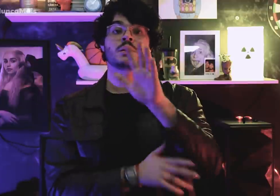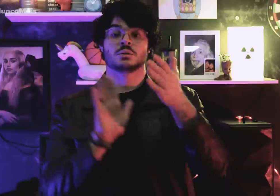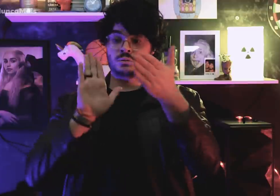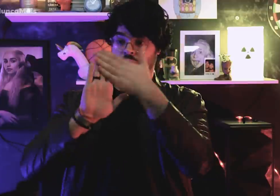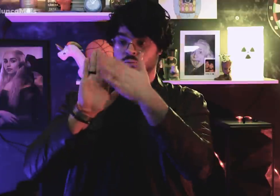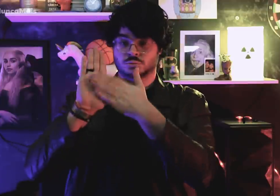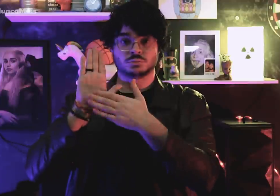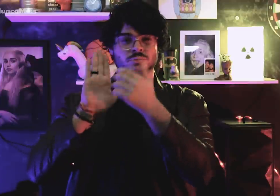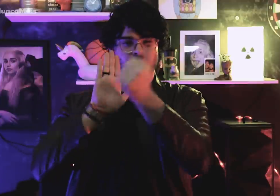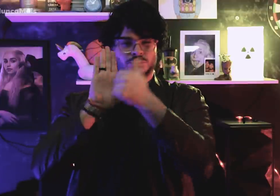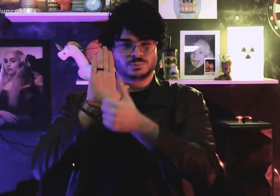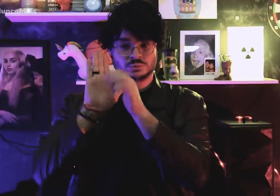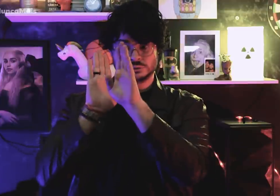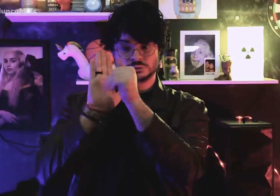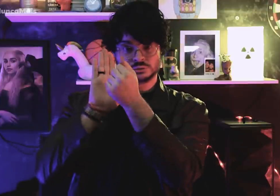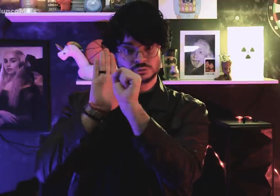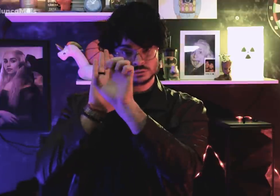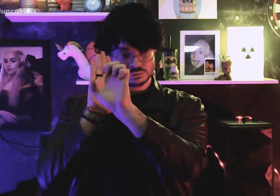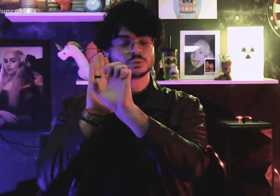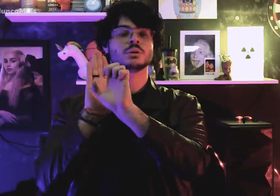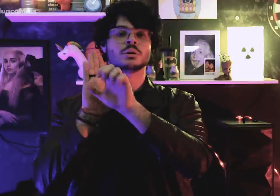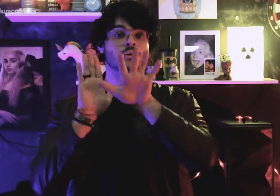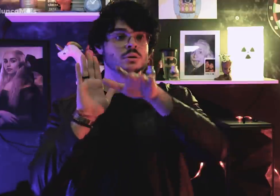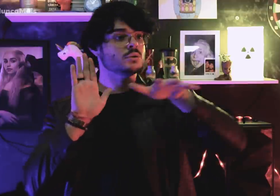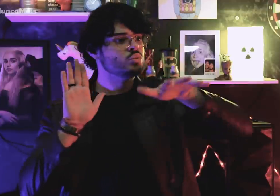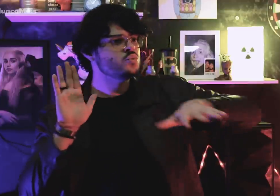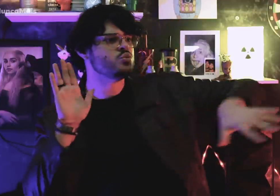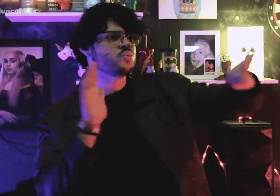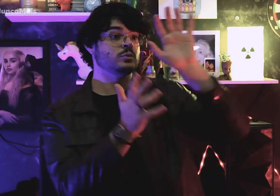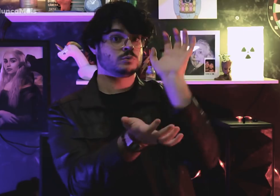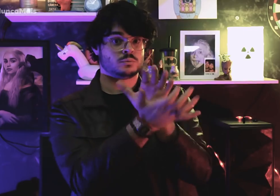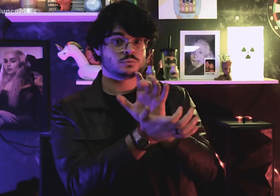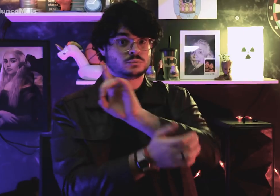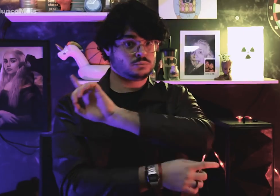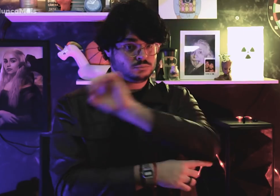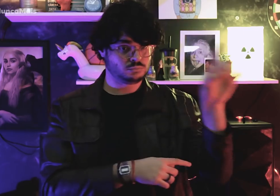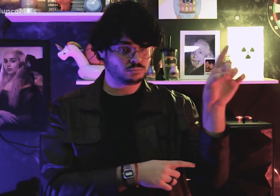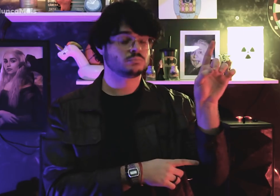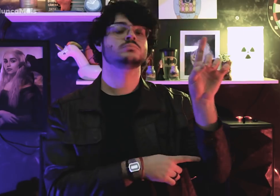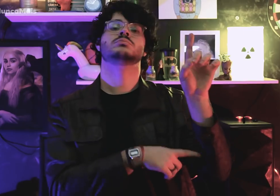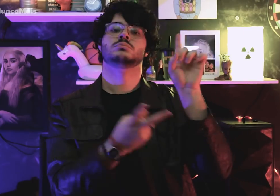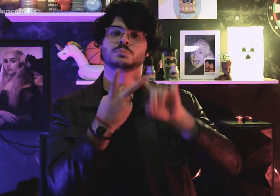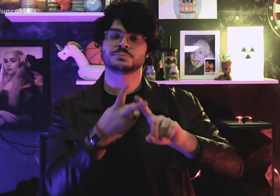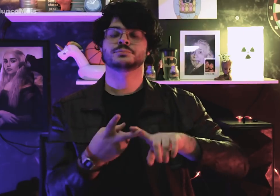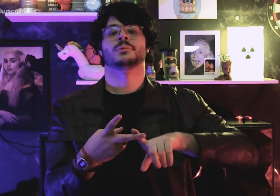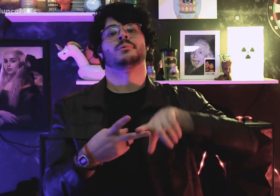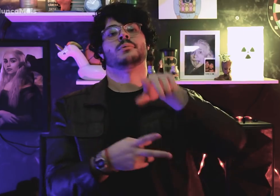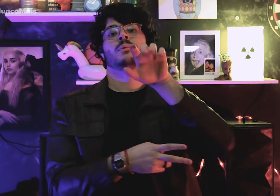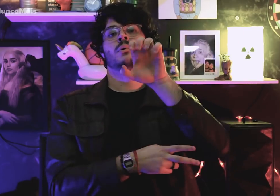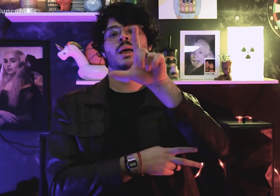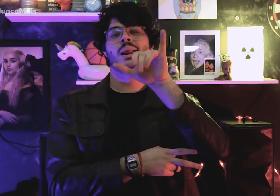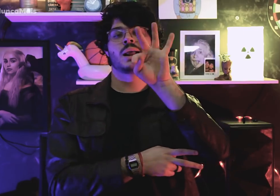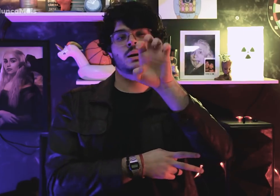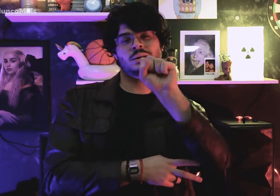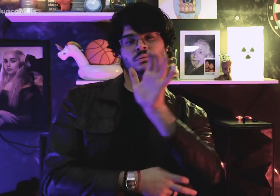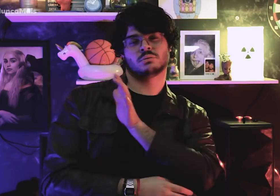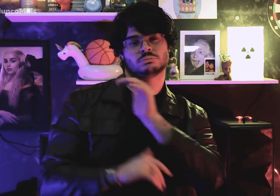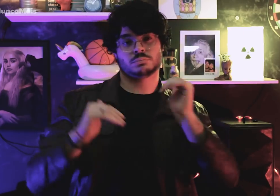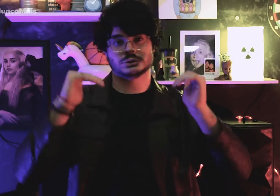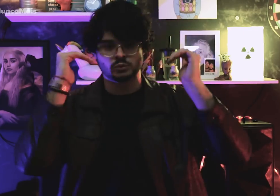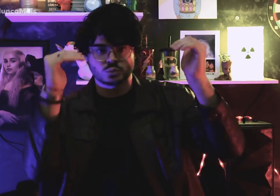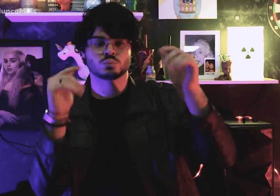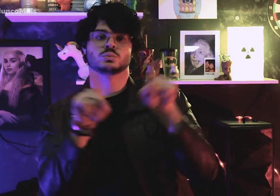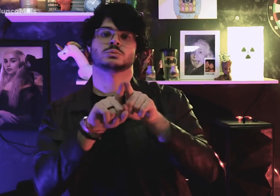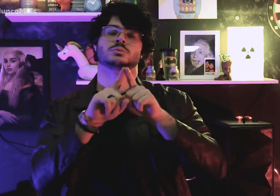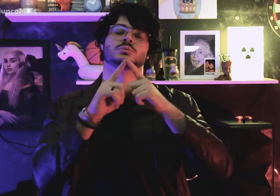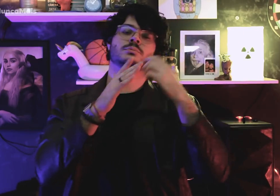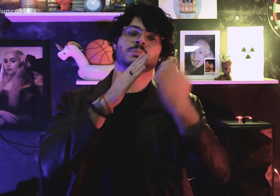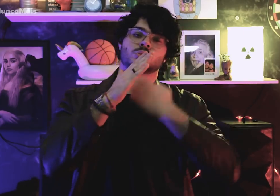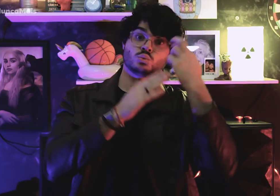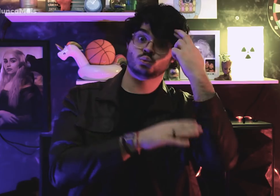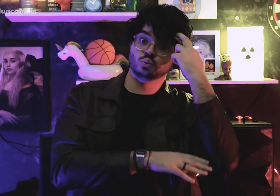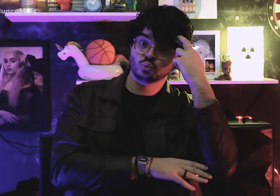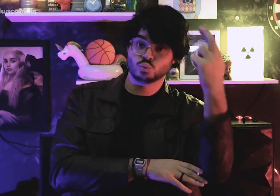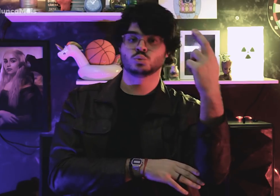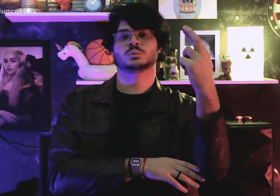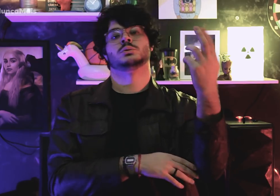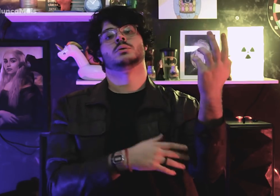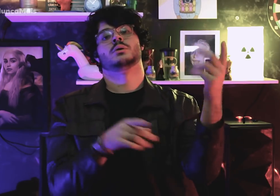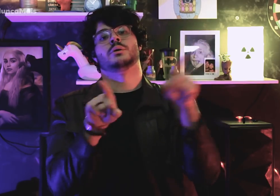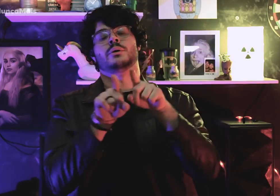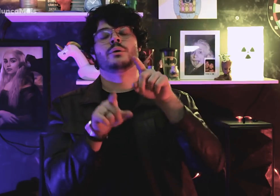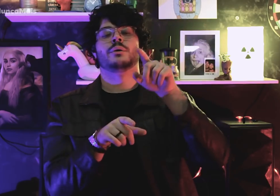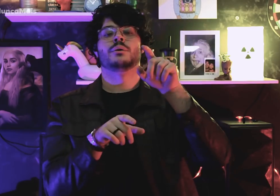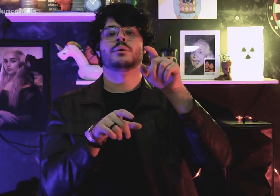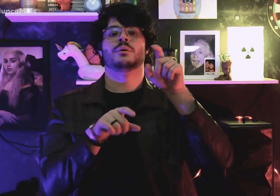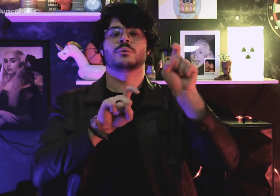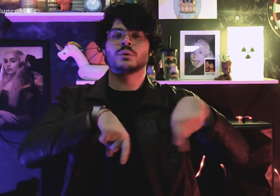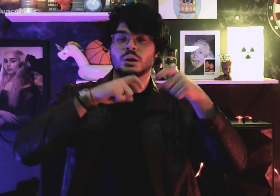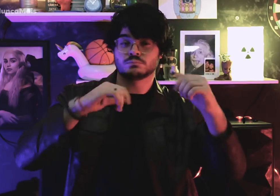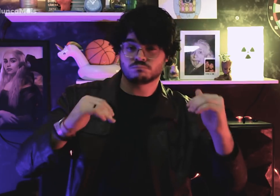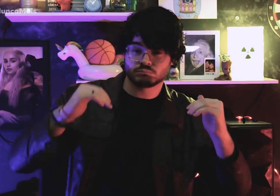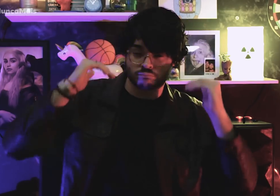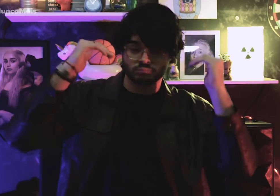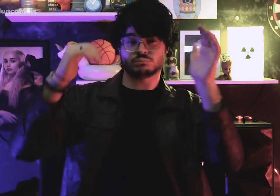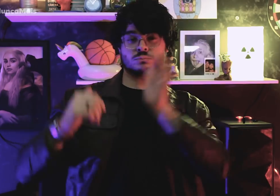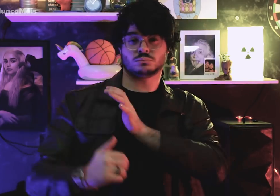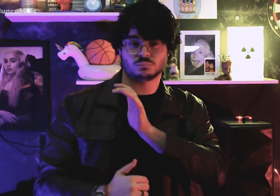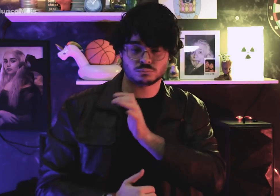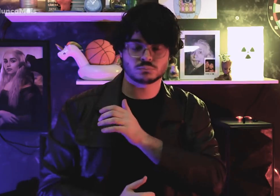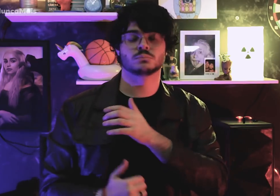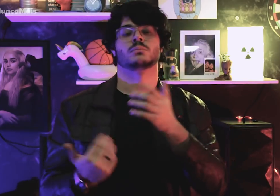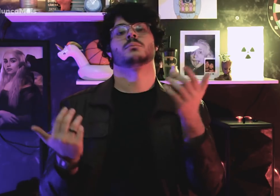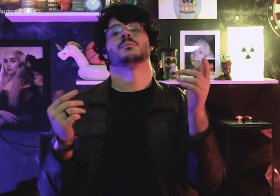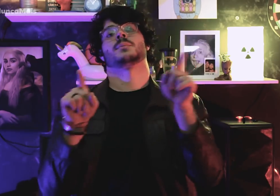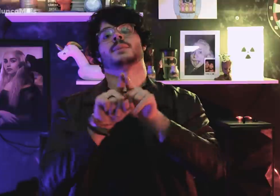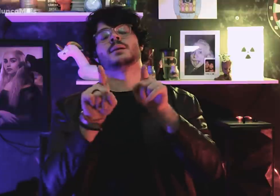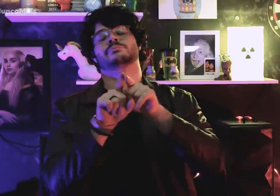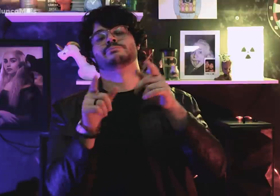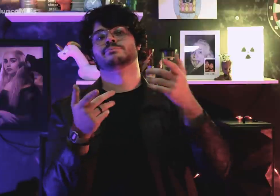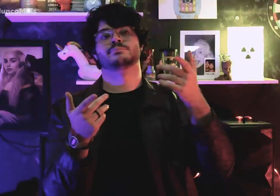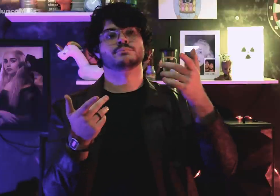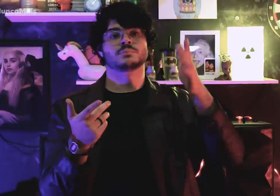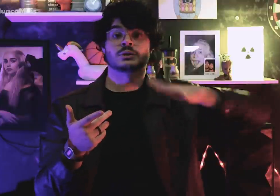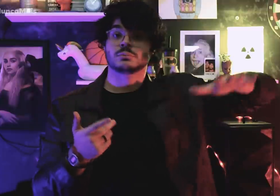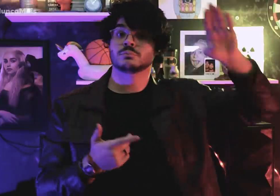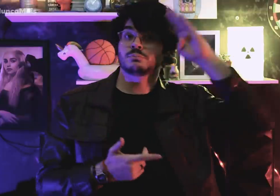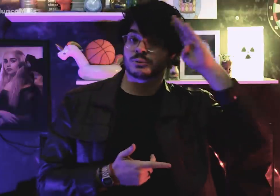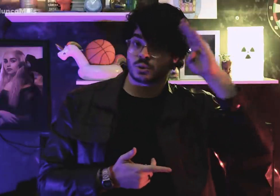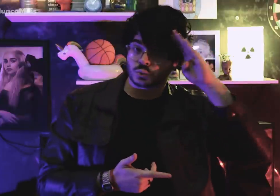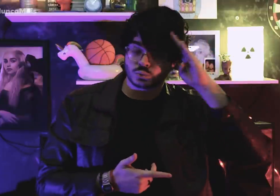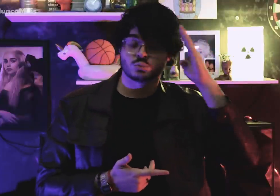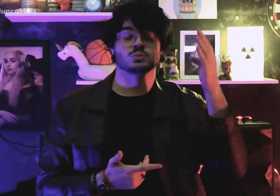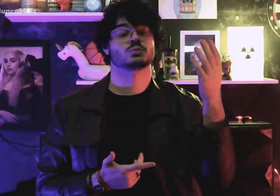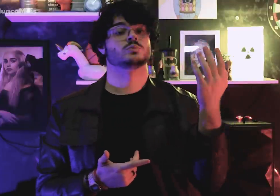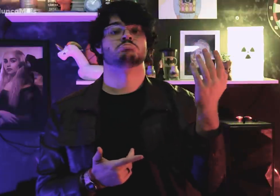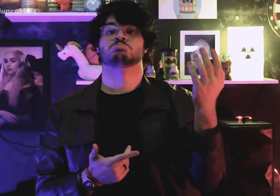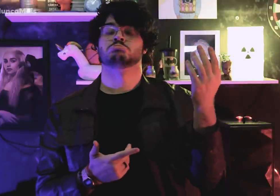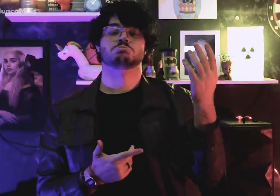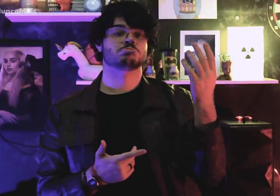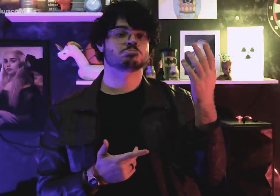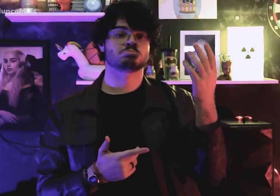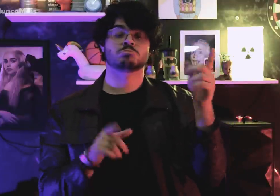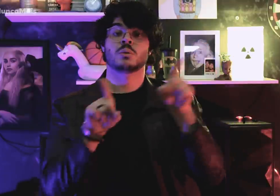grassroots reforms revolted right-wingers, elites, businessmen, rural elites, military,